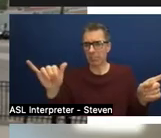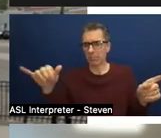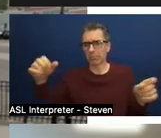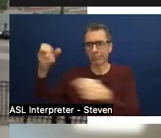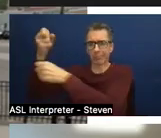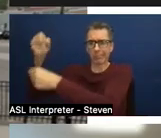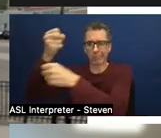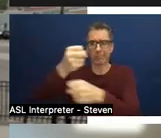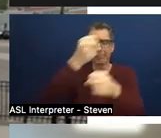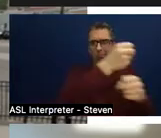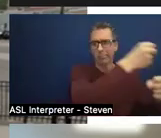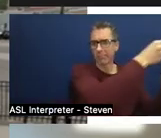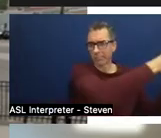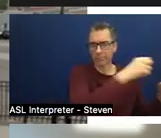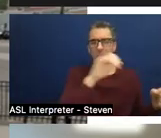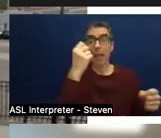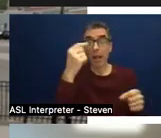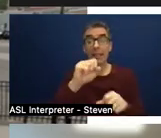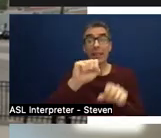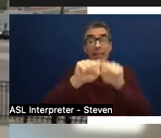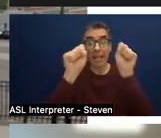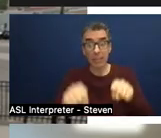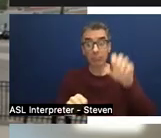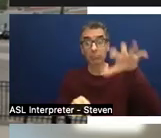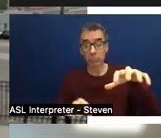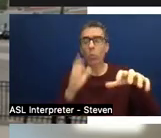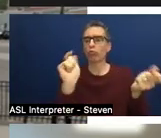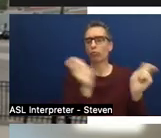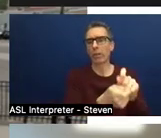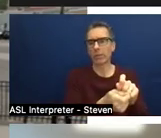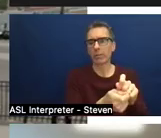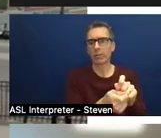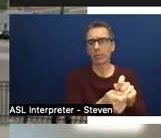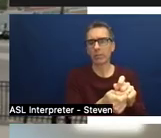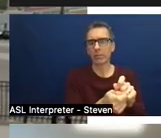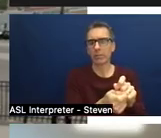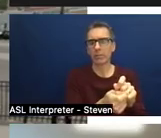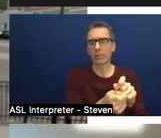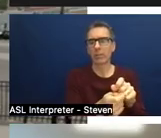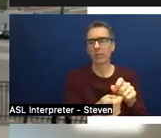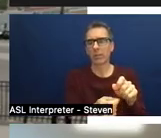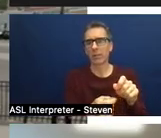for where we are converting those locations to stations. As a reminder, we are consolidating a lot